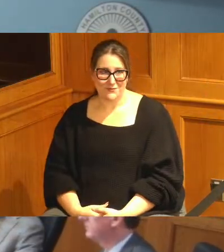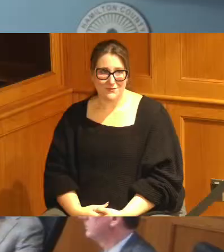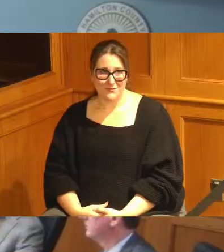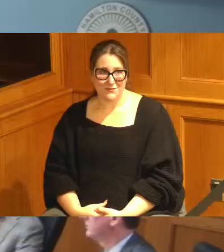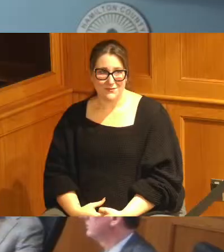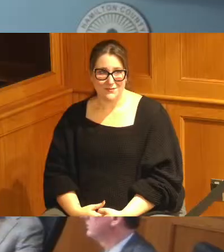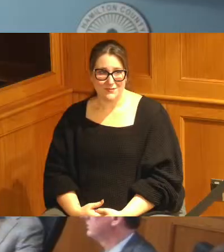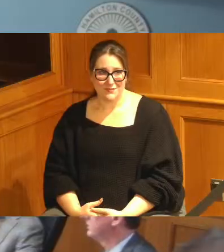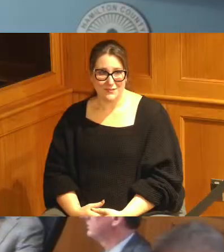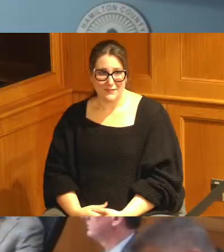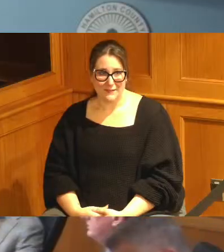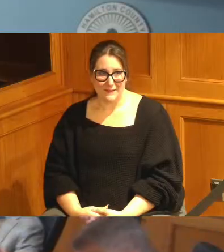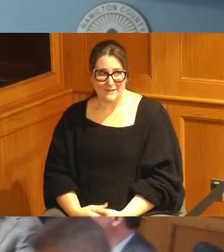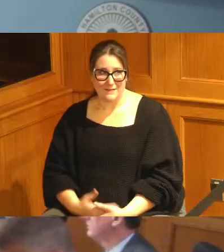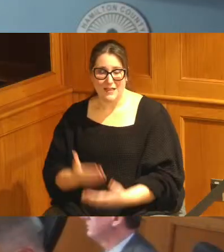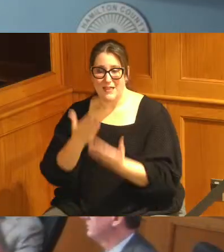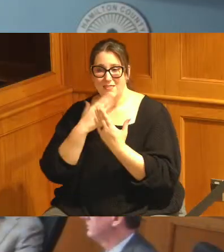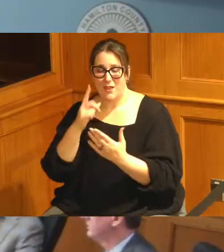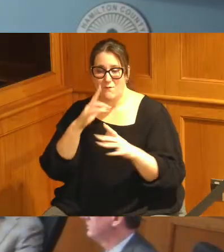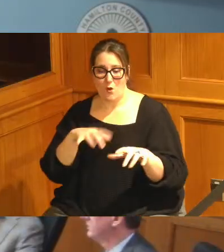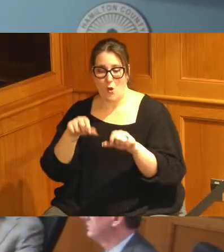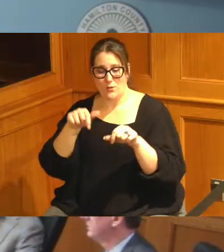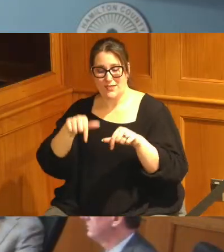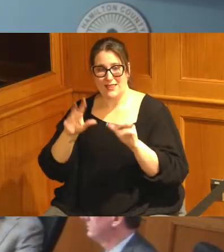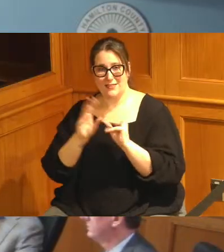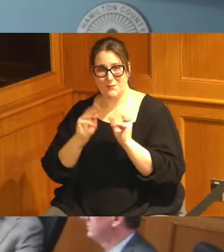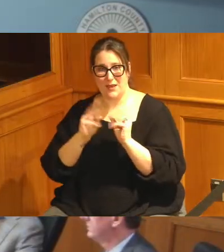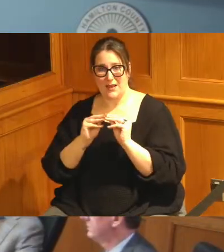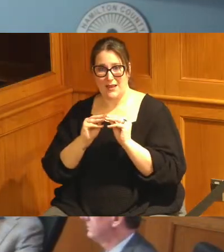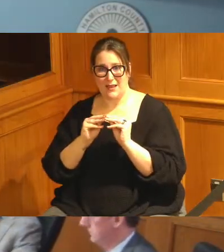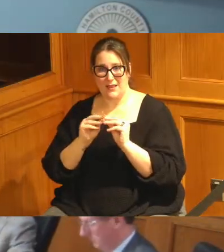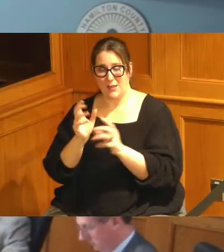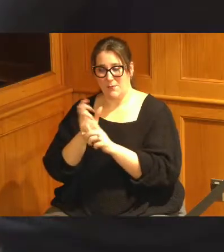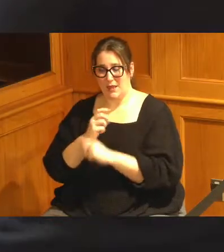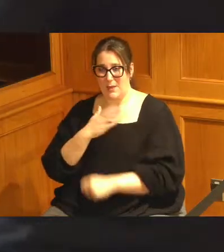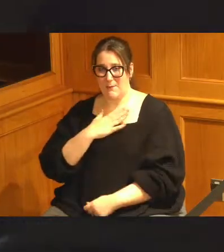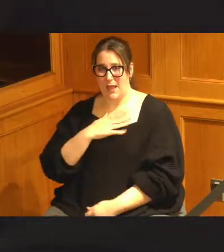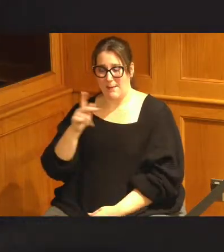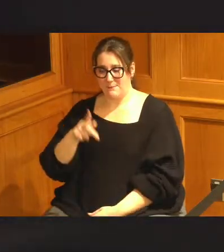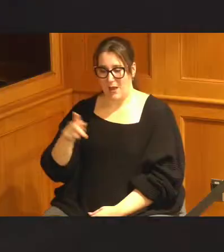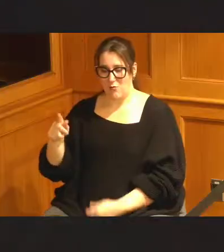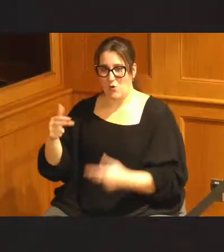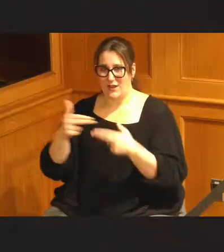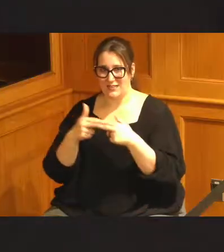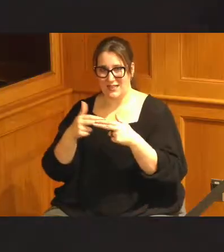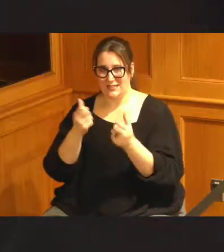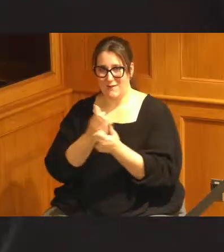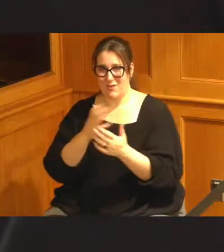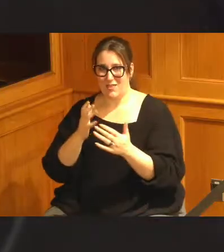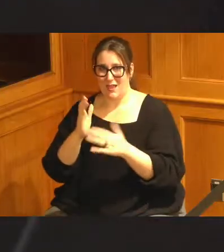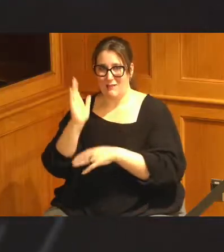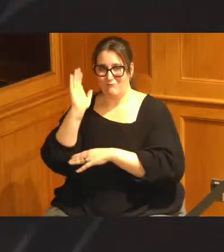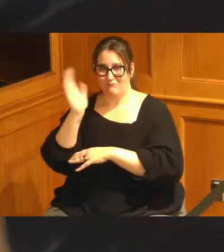hosting this meeting. I'm going to get my PowerPoint presentation put up on